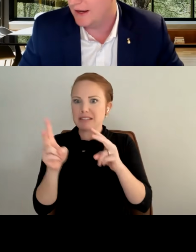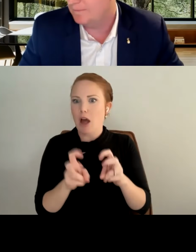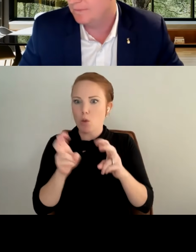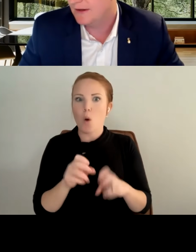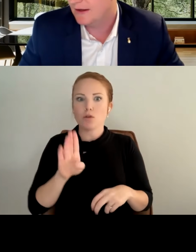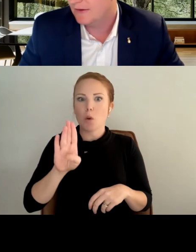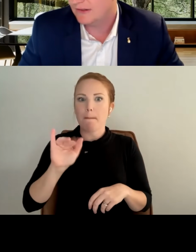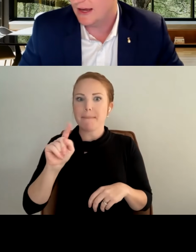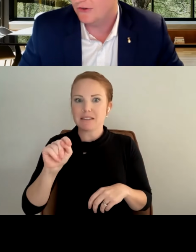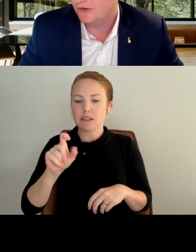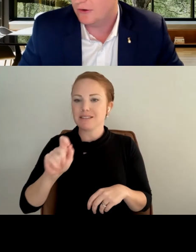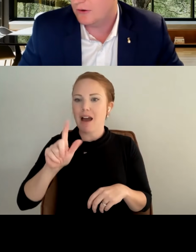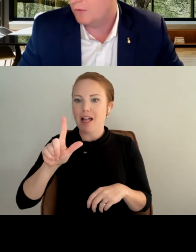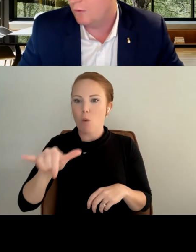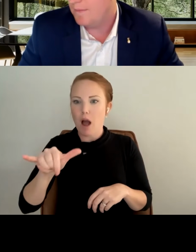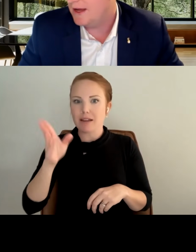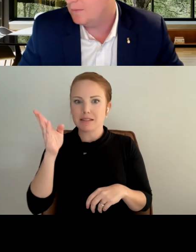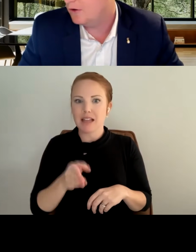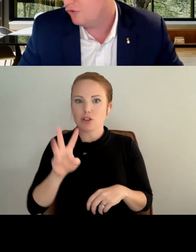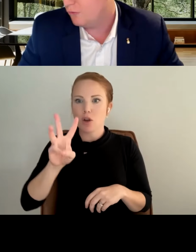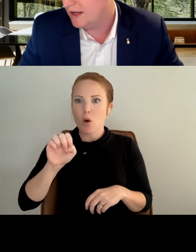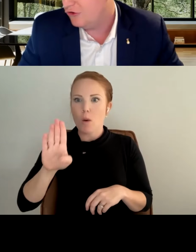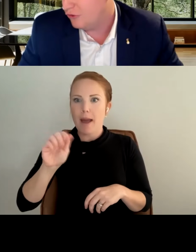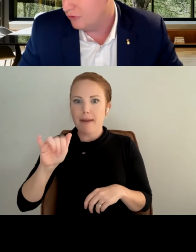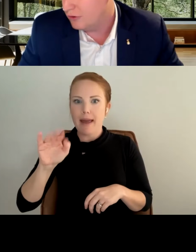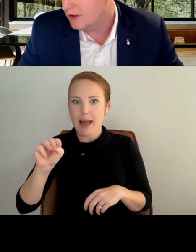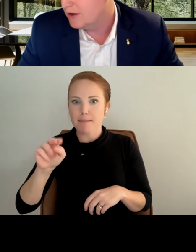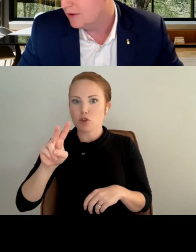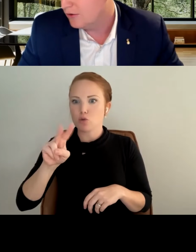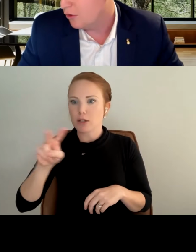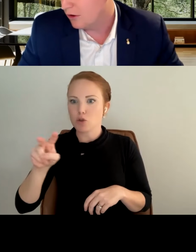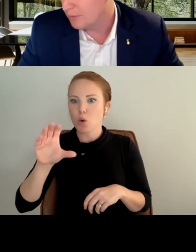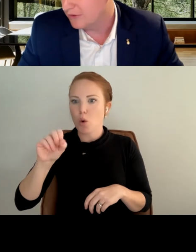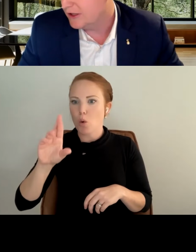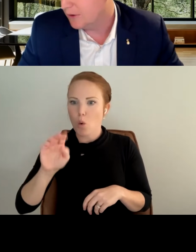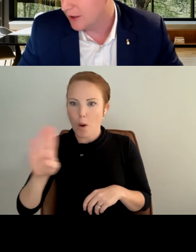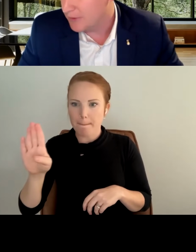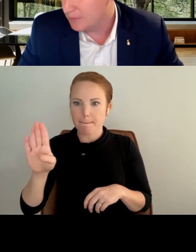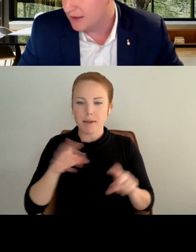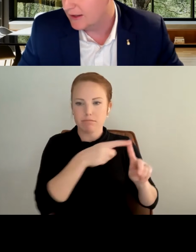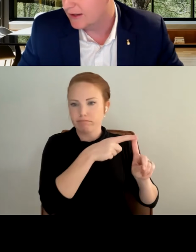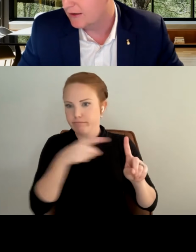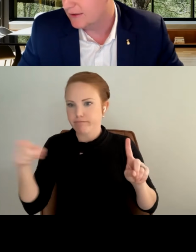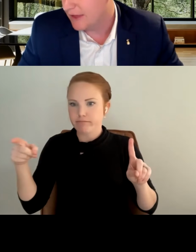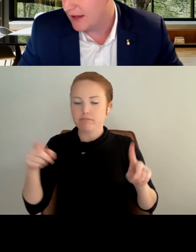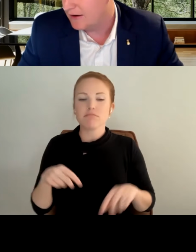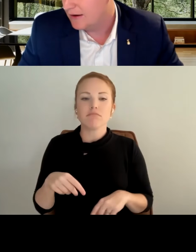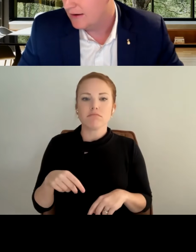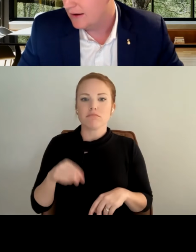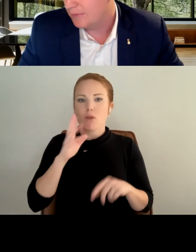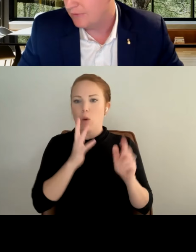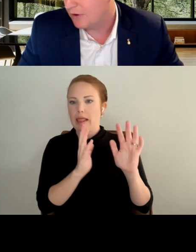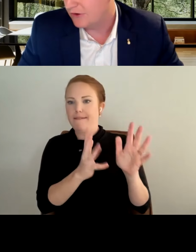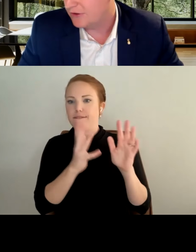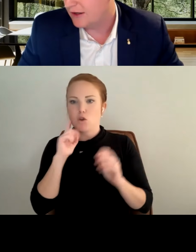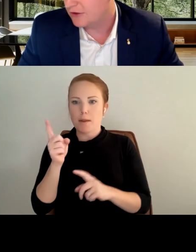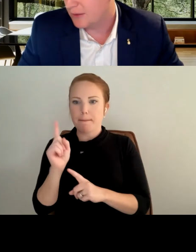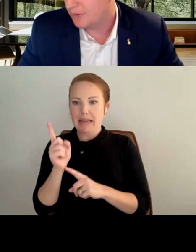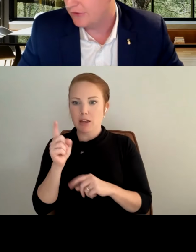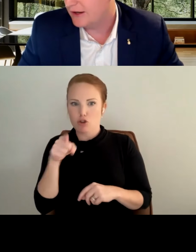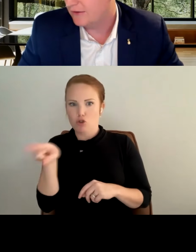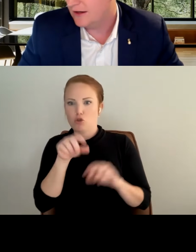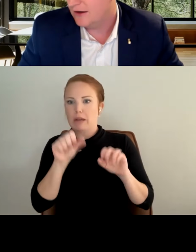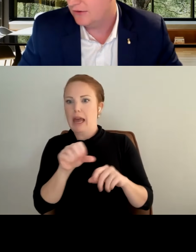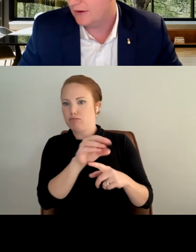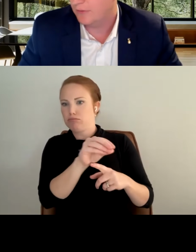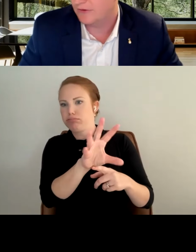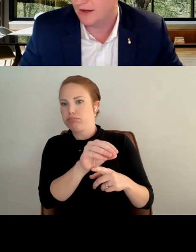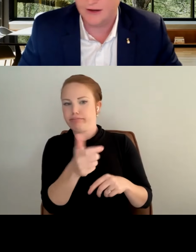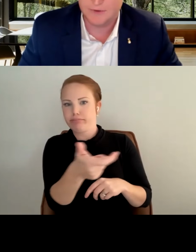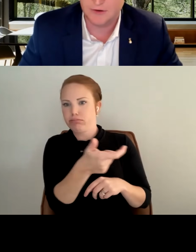(C O R B B) and I'll leave that up for just an extra couple seconds here so everyone's got time